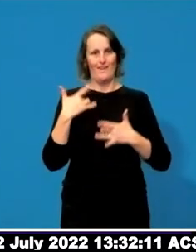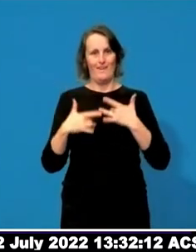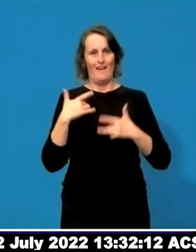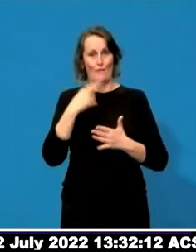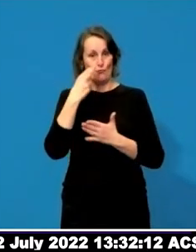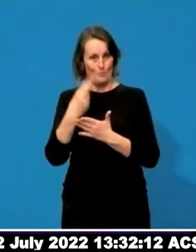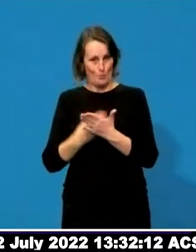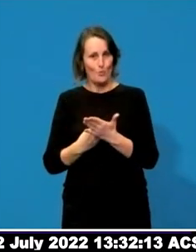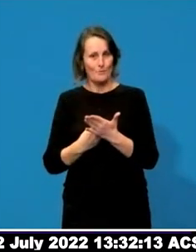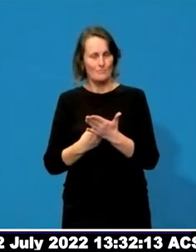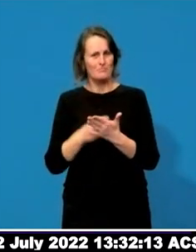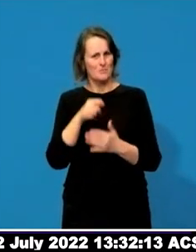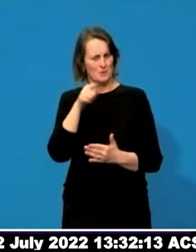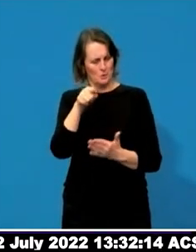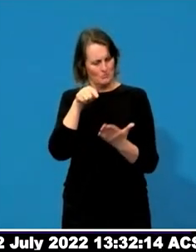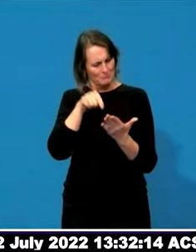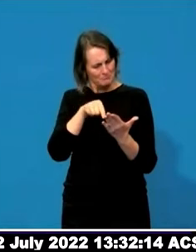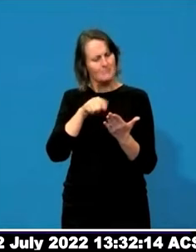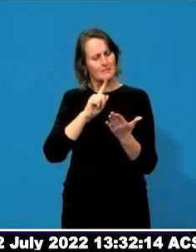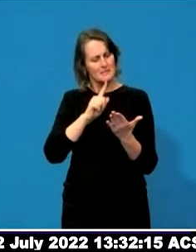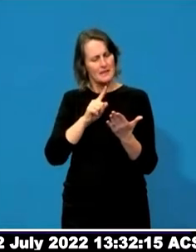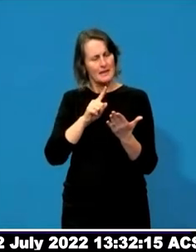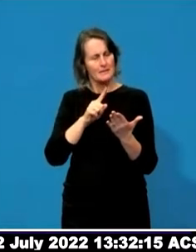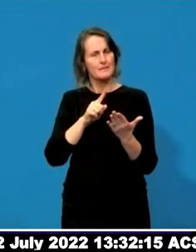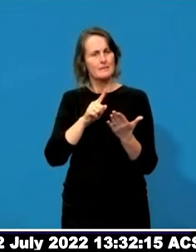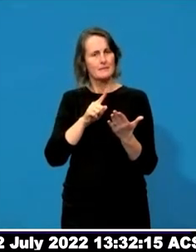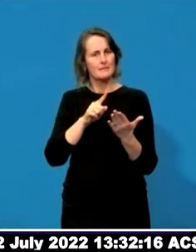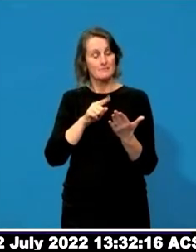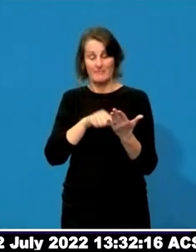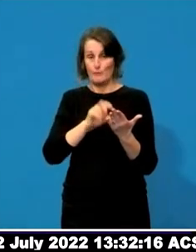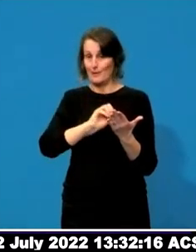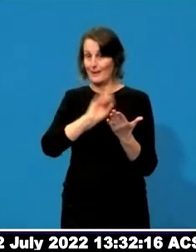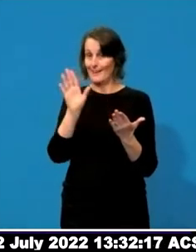you say that Anangu have clearly said that they want to continue